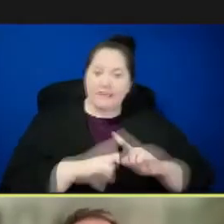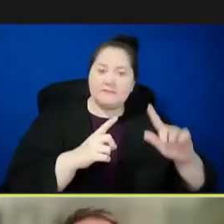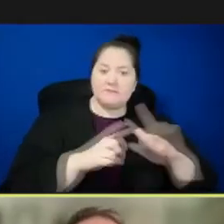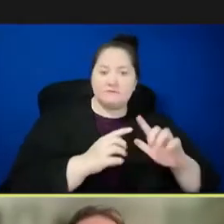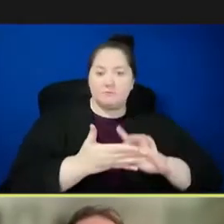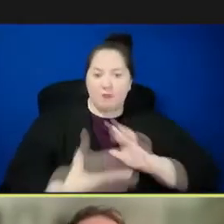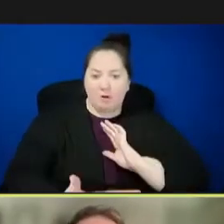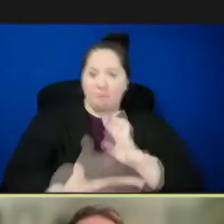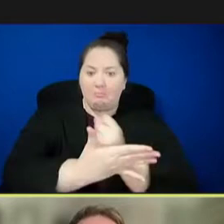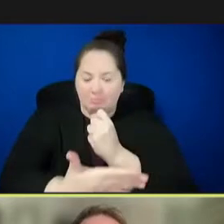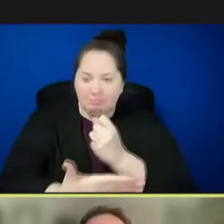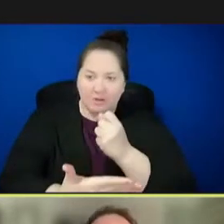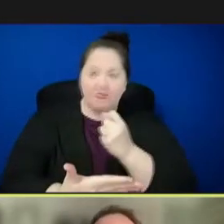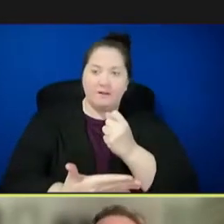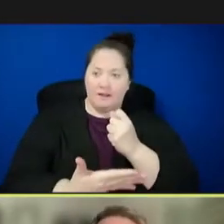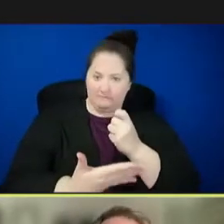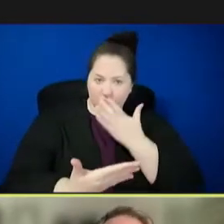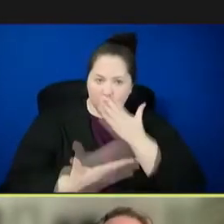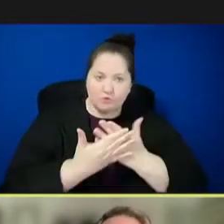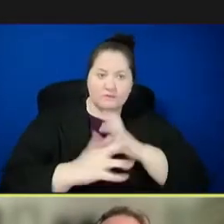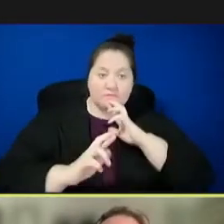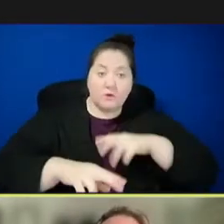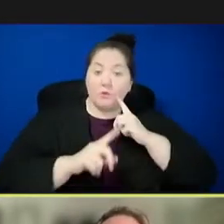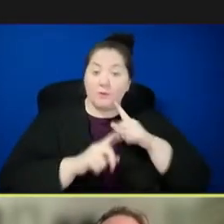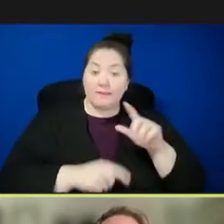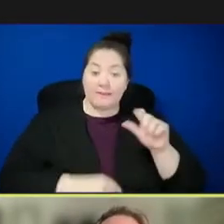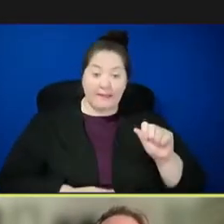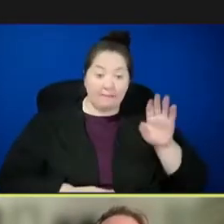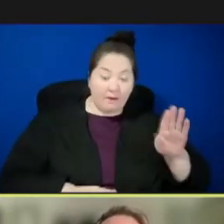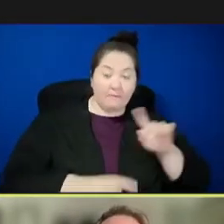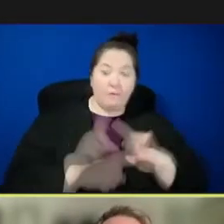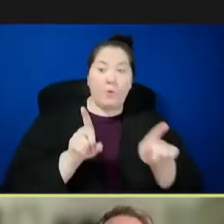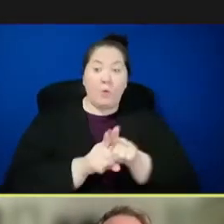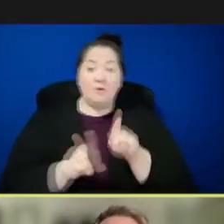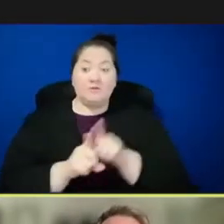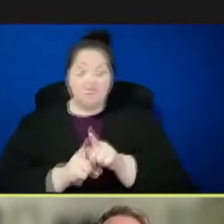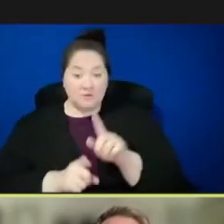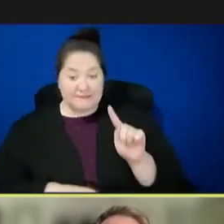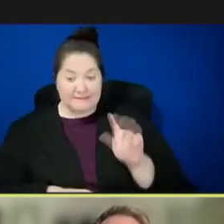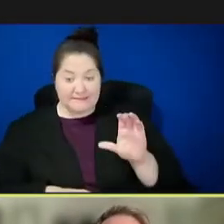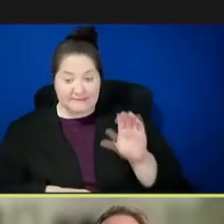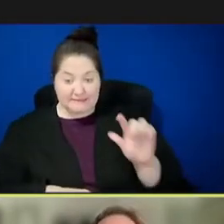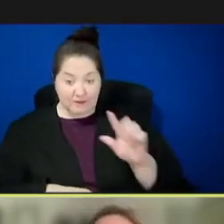responses to vaccines, but effective T-cell responses to vaccines if we can understand the